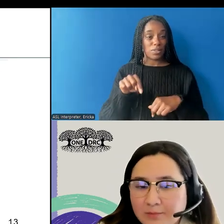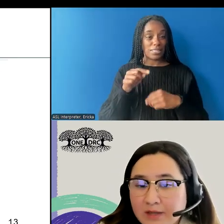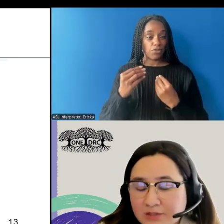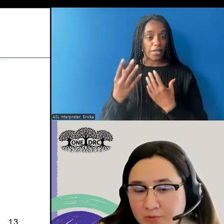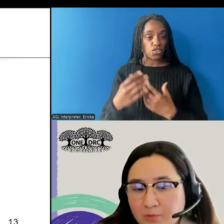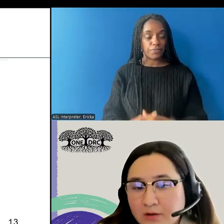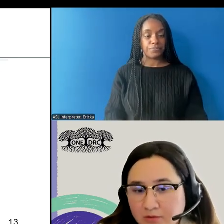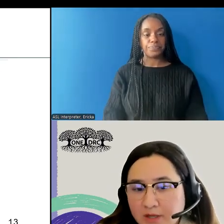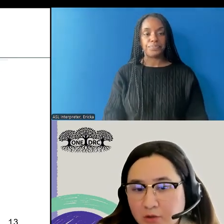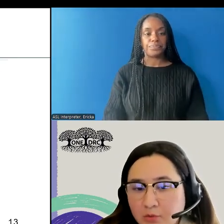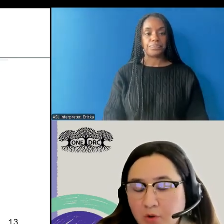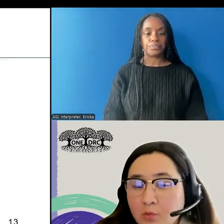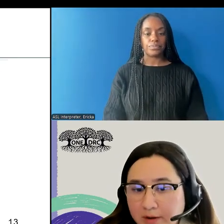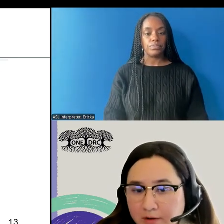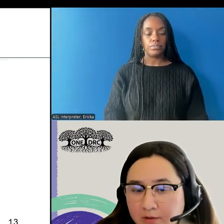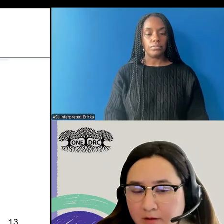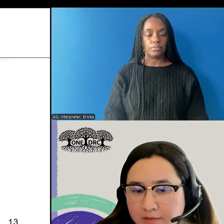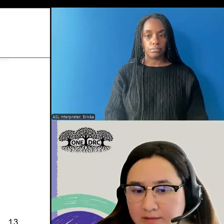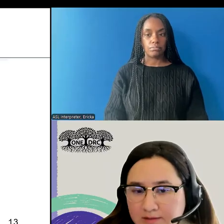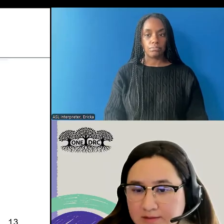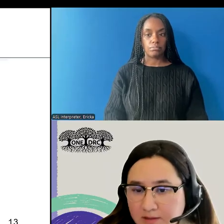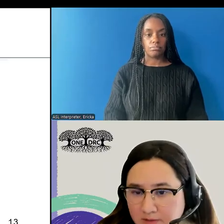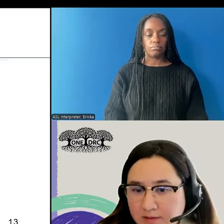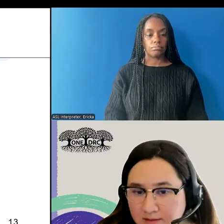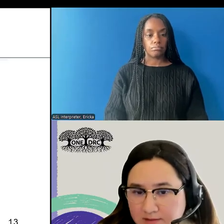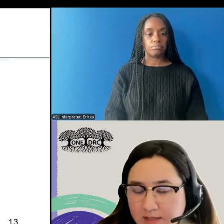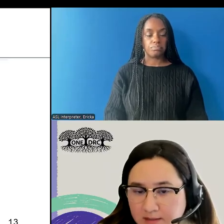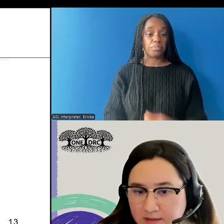And so we wanted to make you aware that this is something that is taking